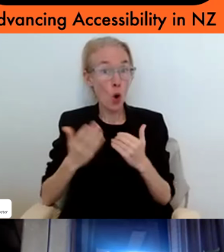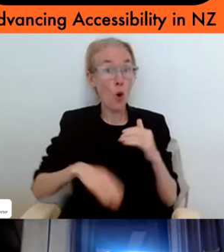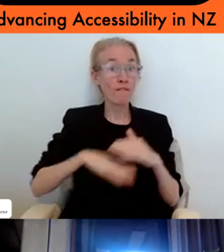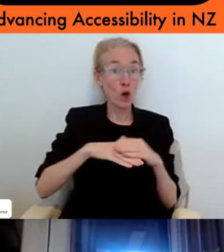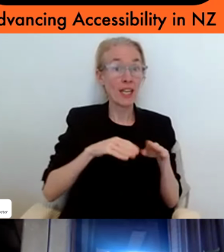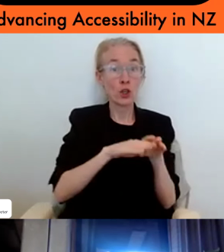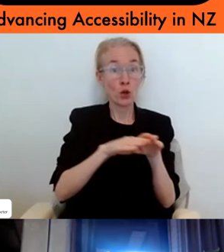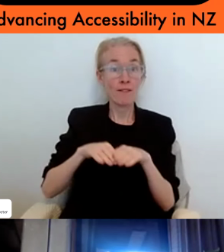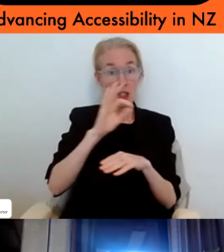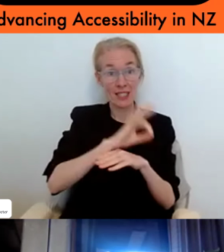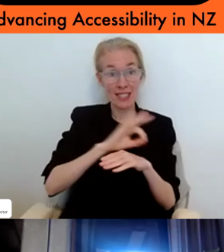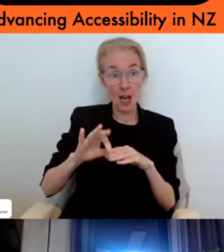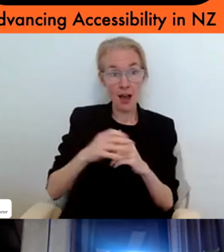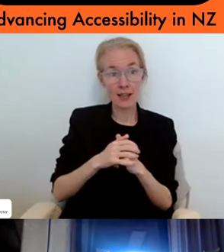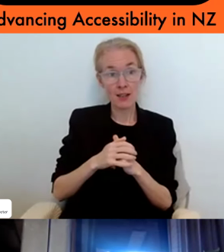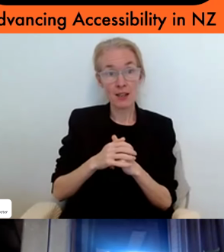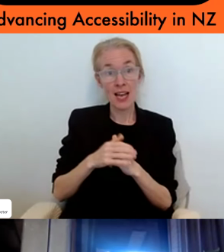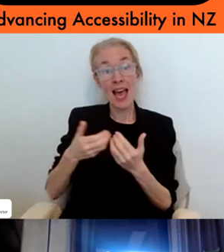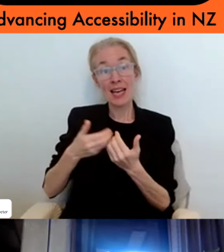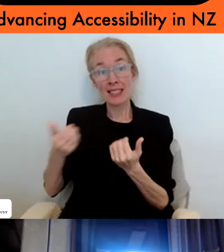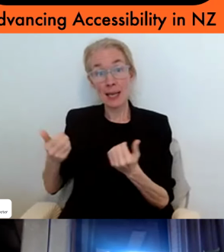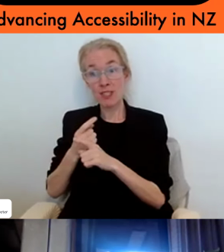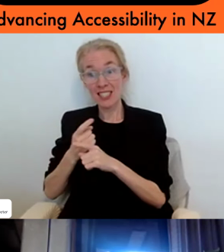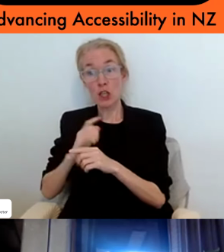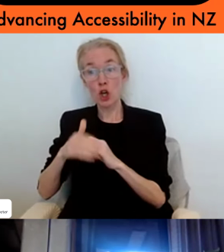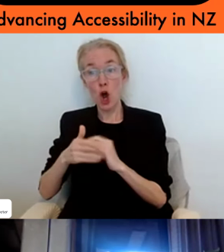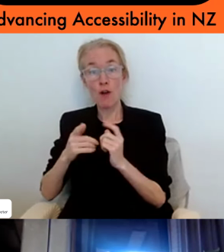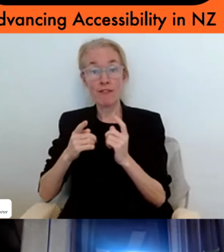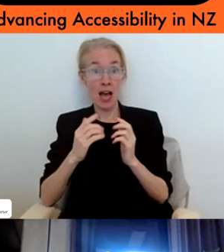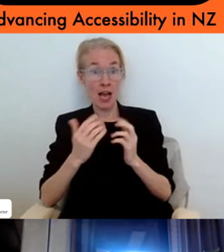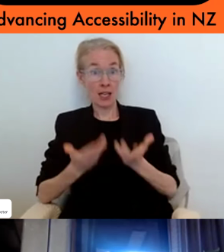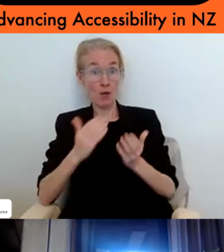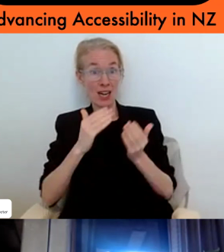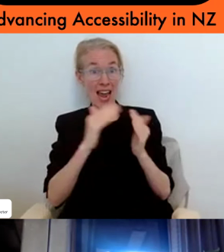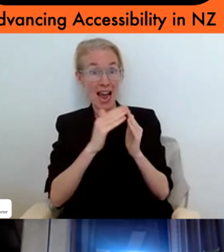adapting housing. When we look at a best practice universal approach,